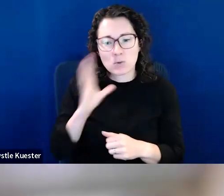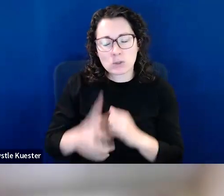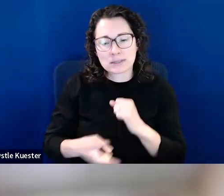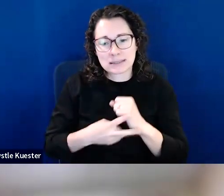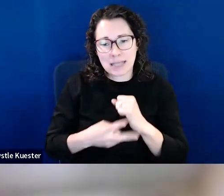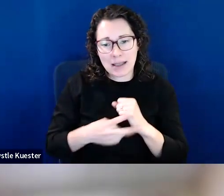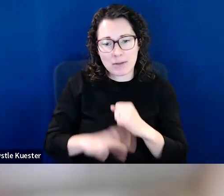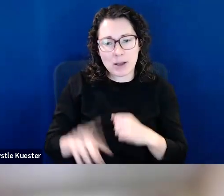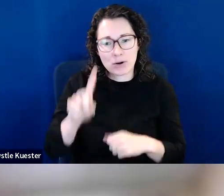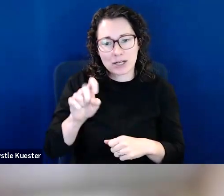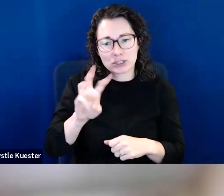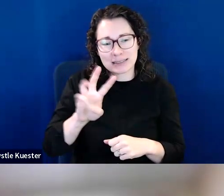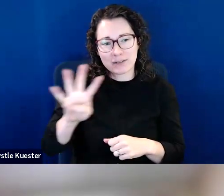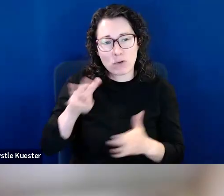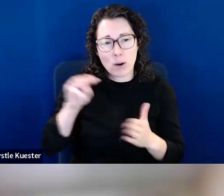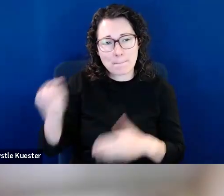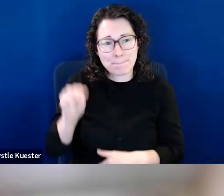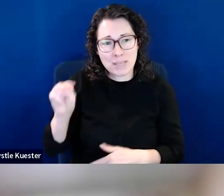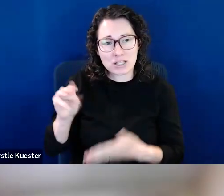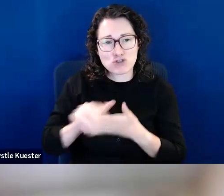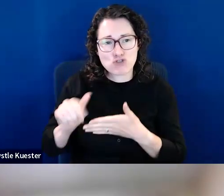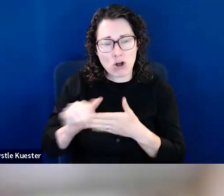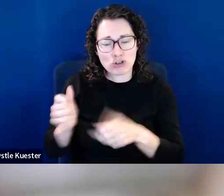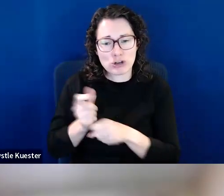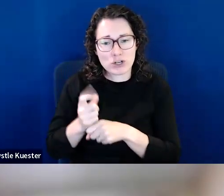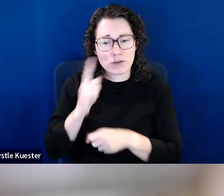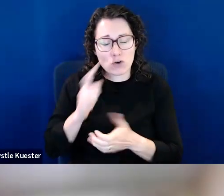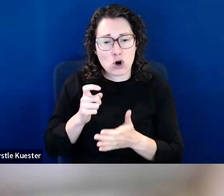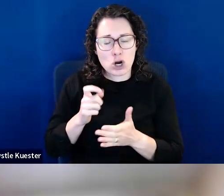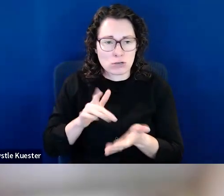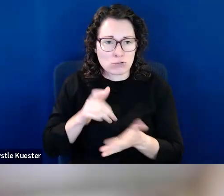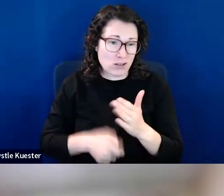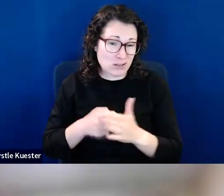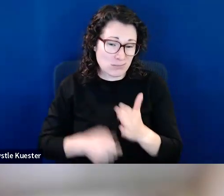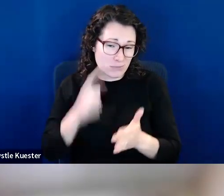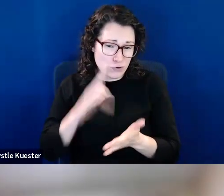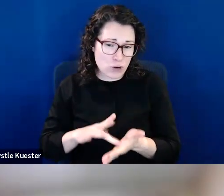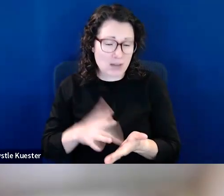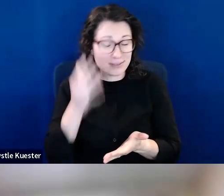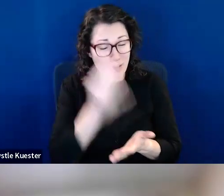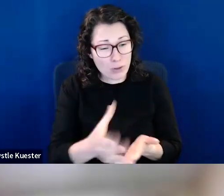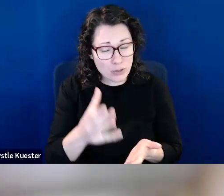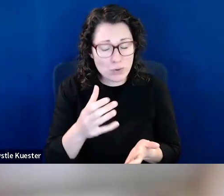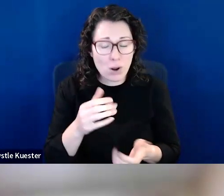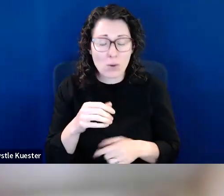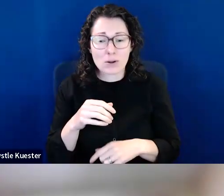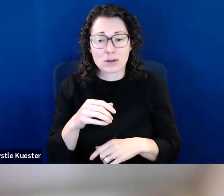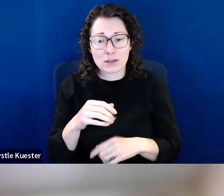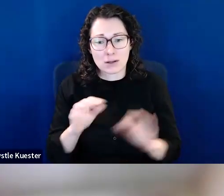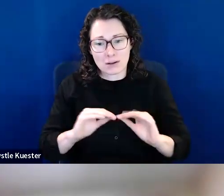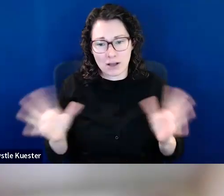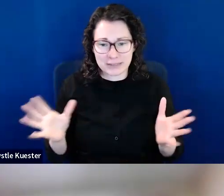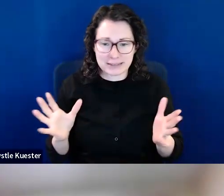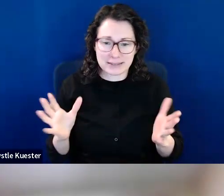about $164 million a year in drug spending. Um and I'll just note I you know obviously prescription